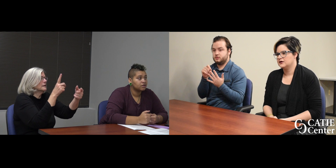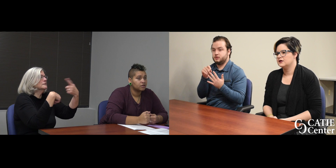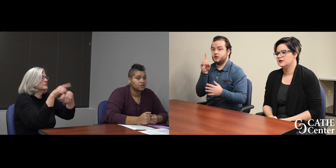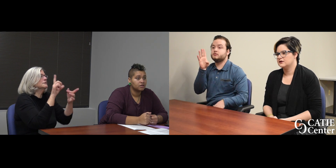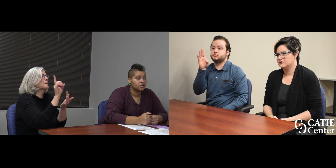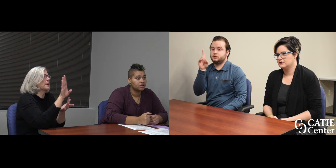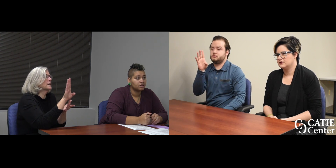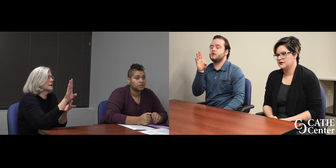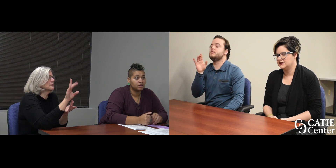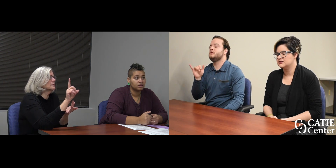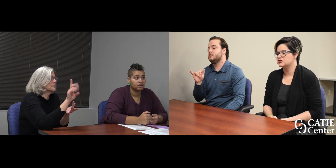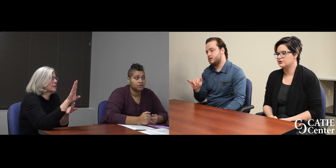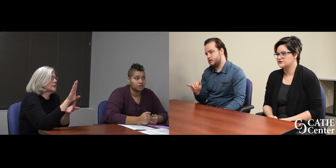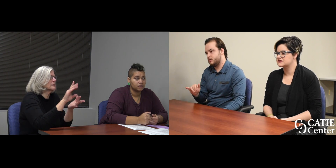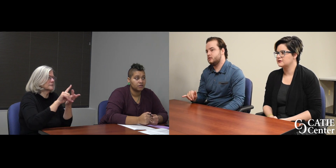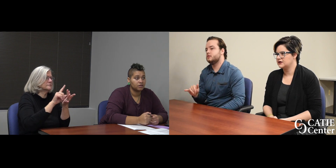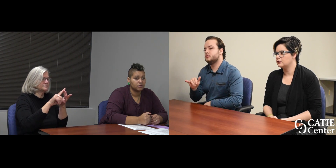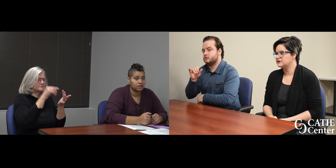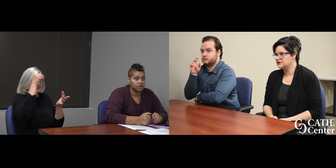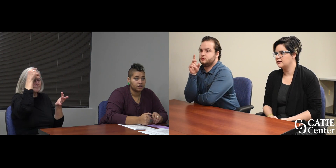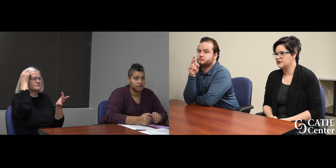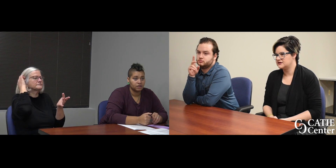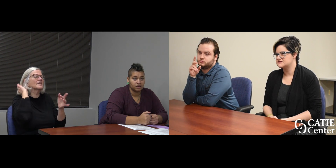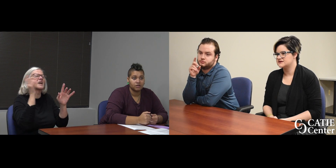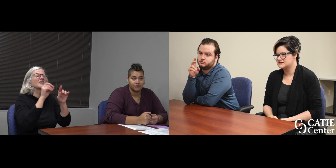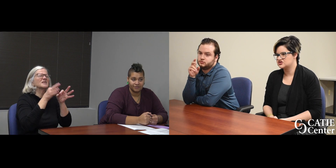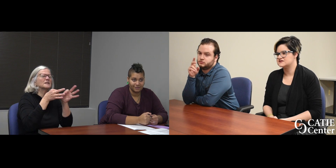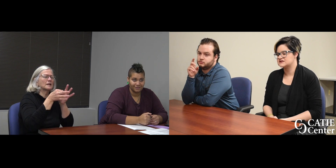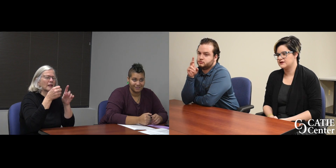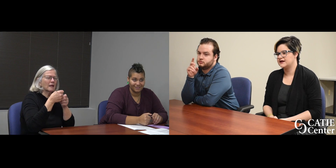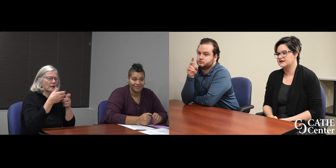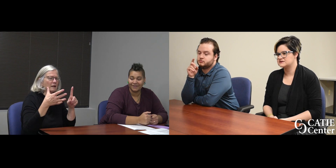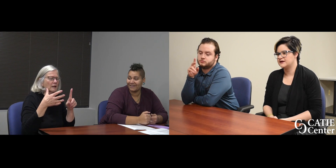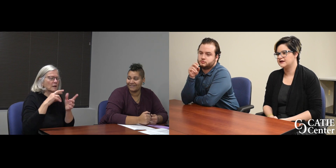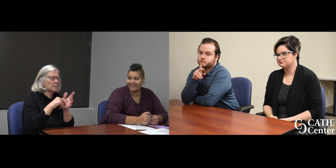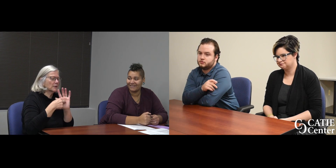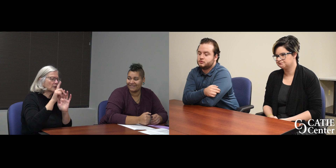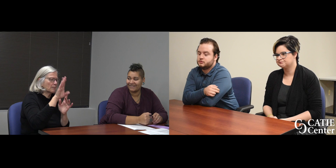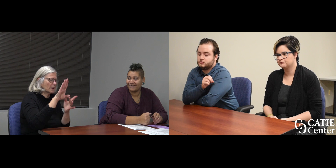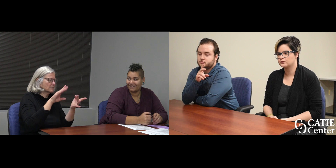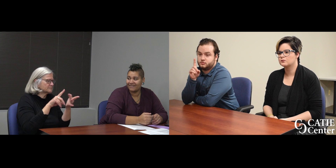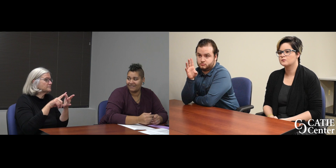All right, great.